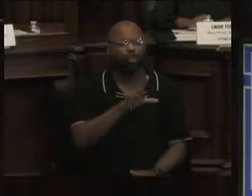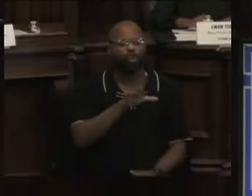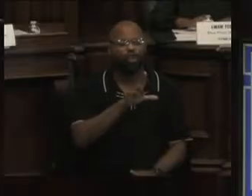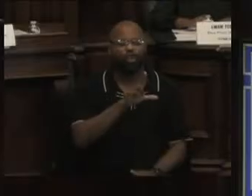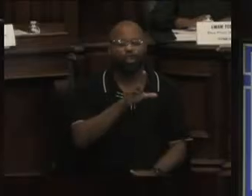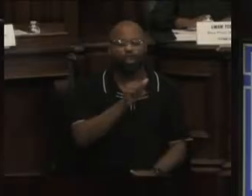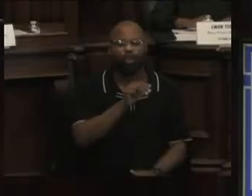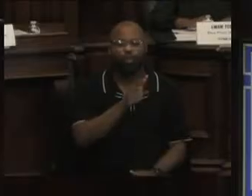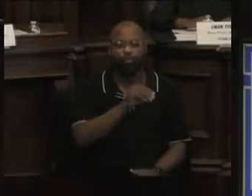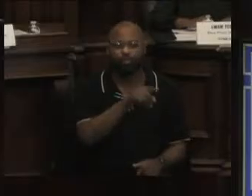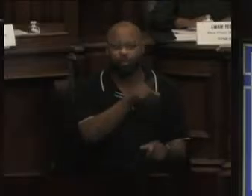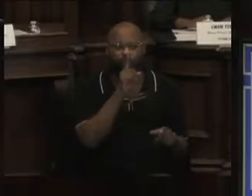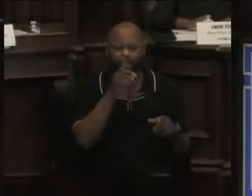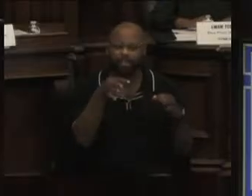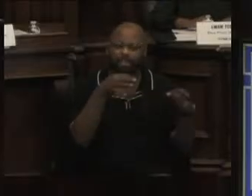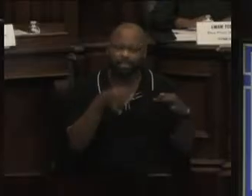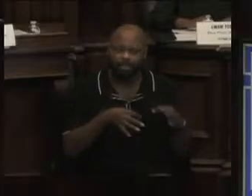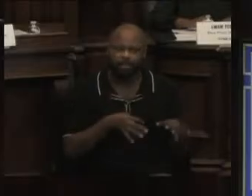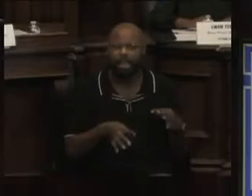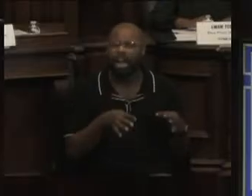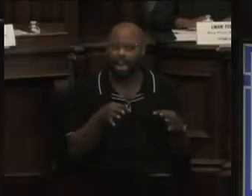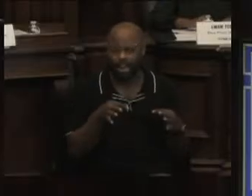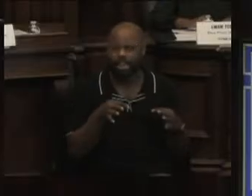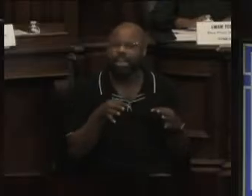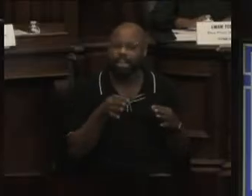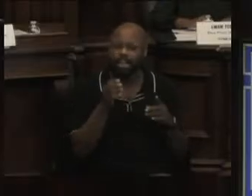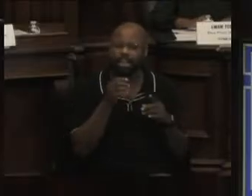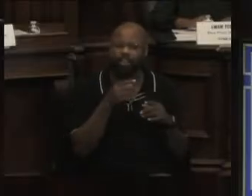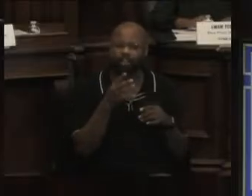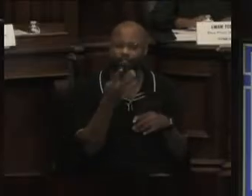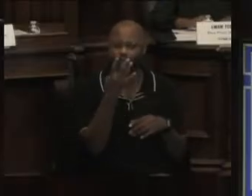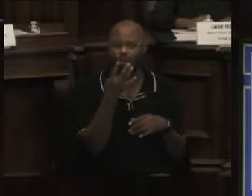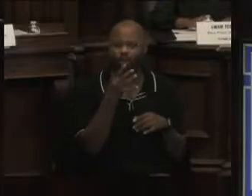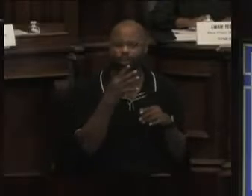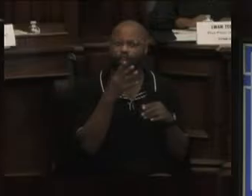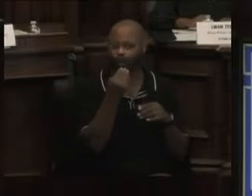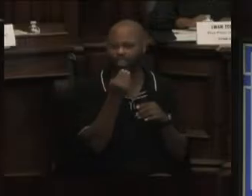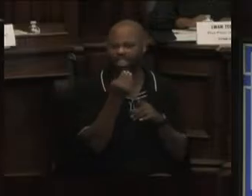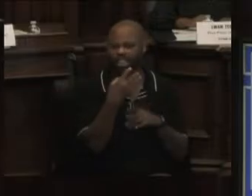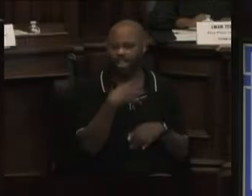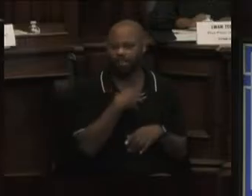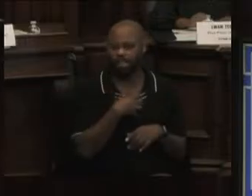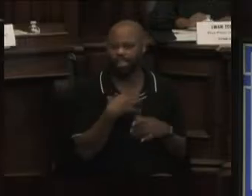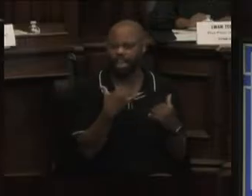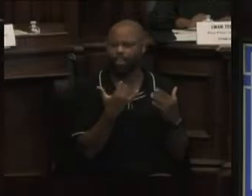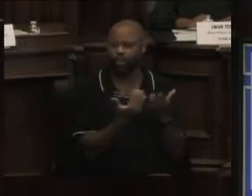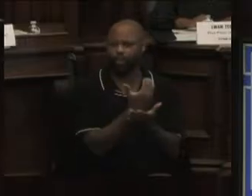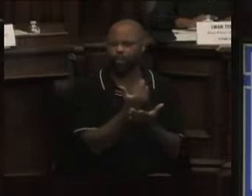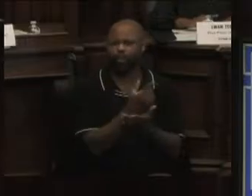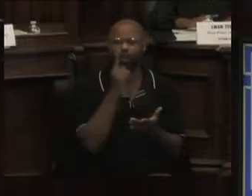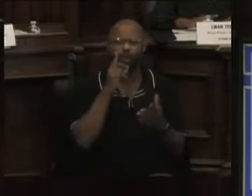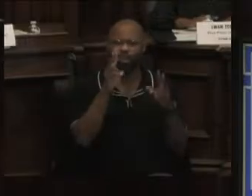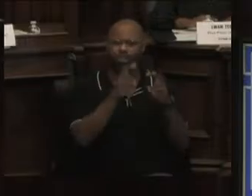brought that conversation up with Lew when he went through